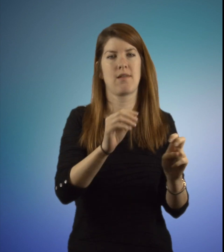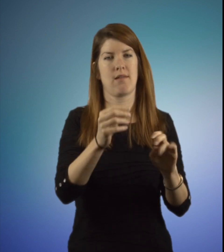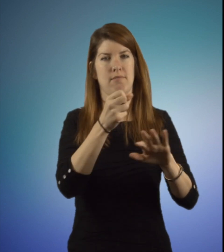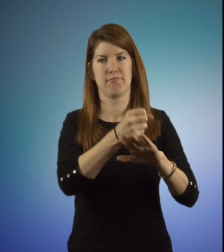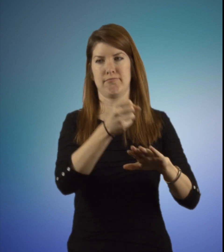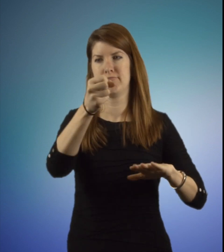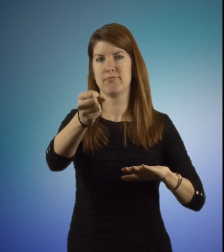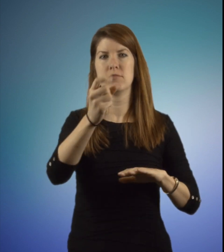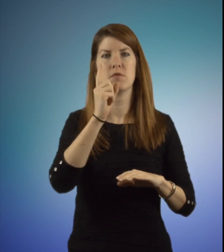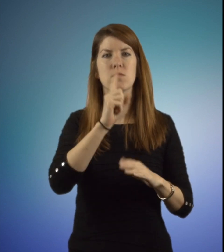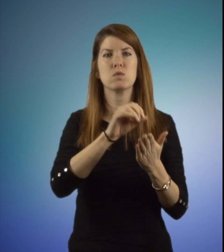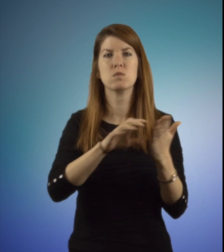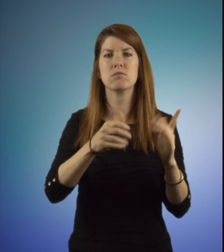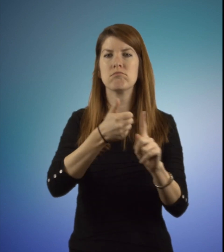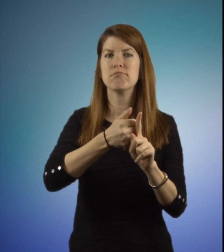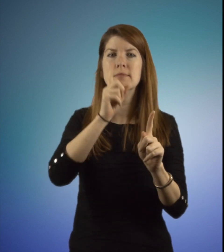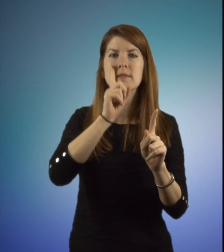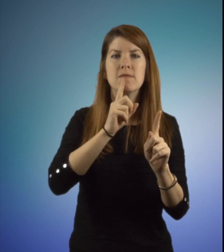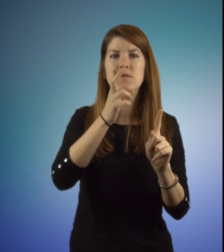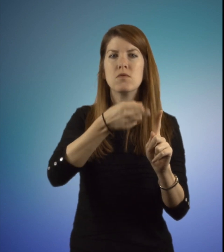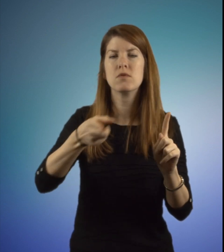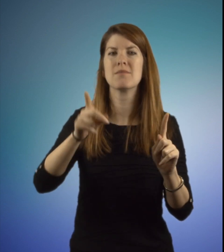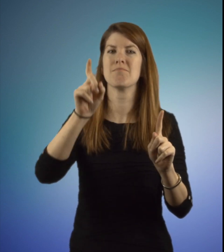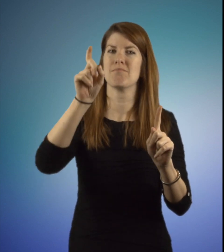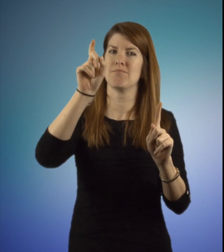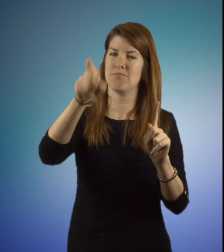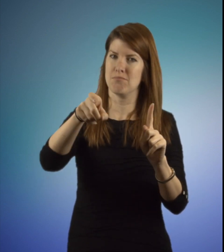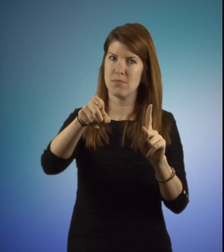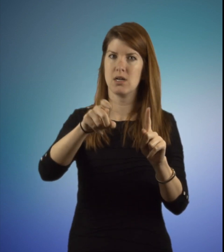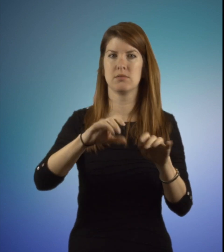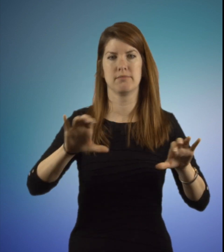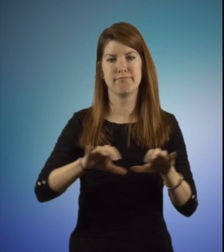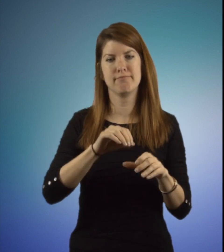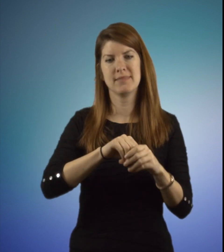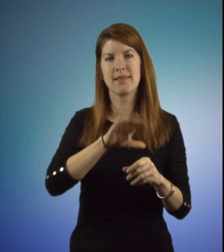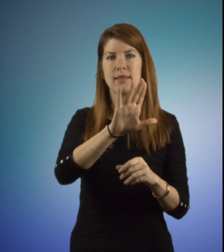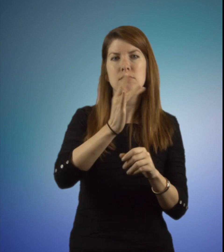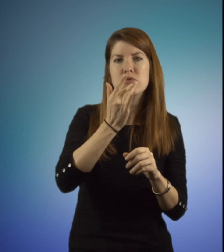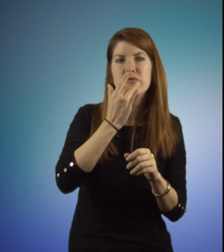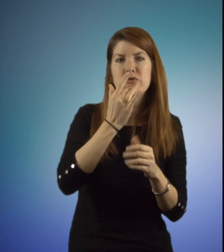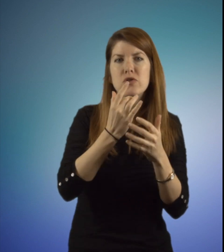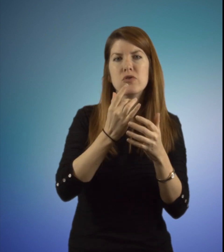for the assessment and placement of students who are deaf and hard of hearing must be conducted